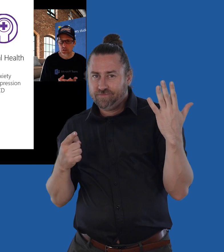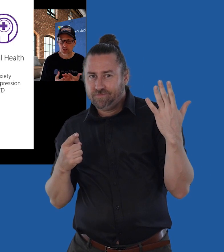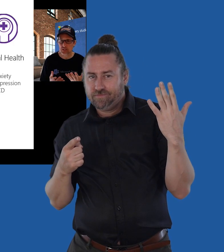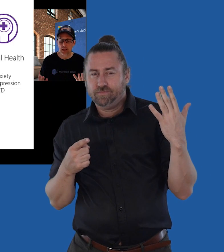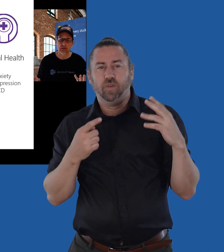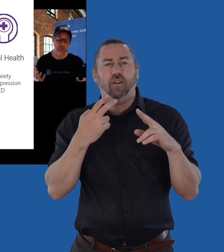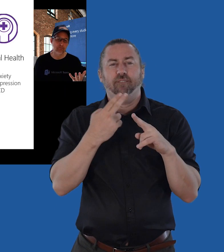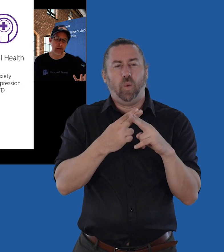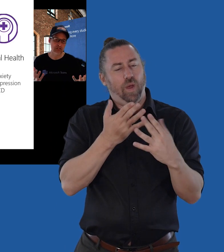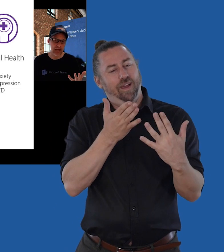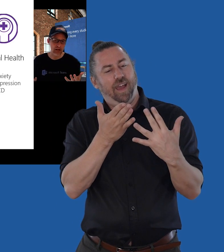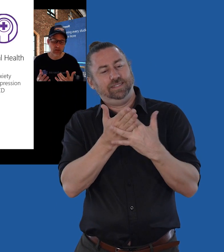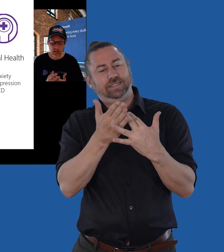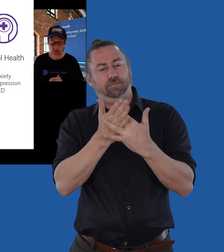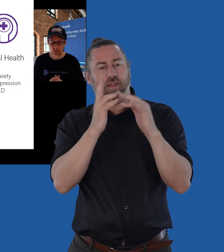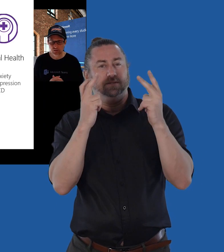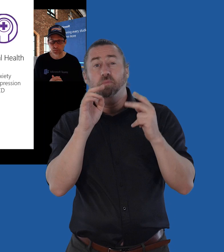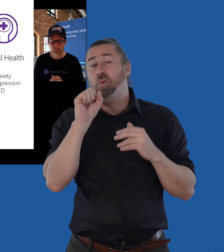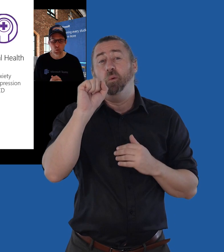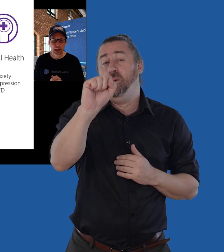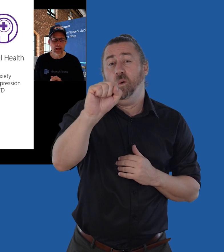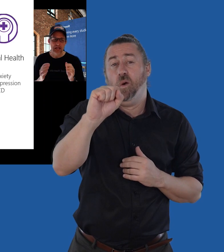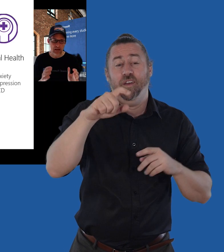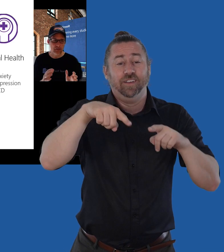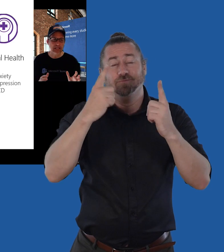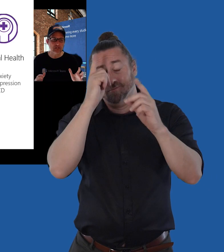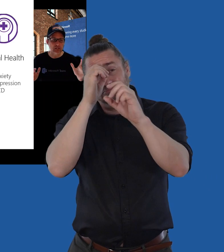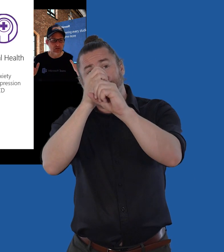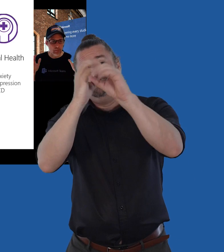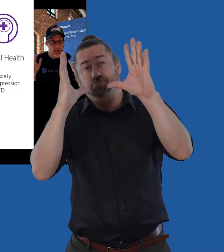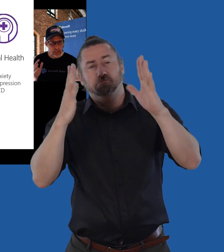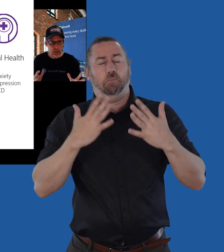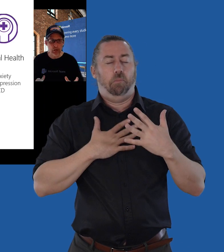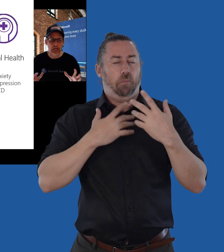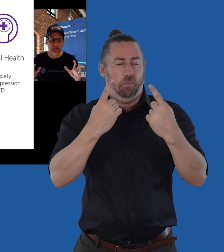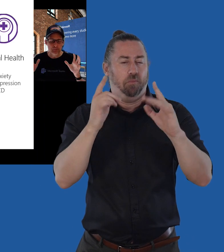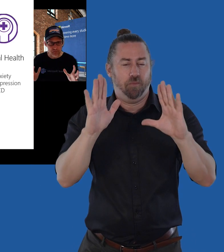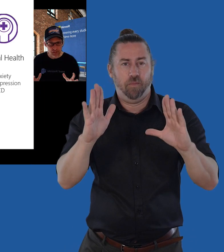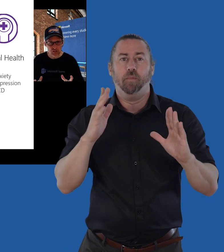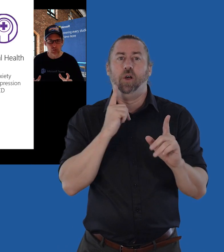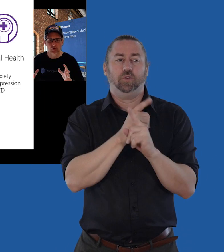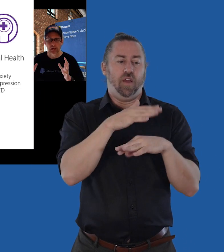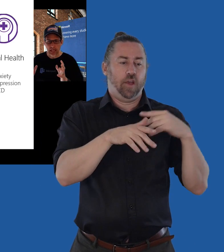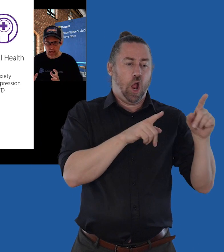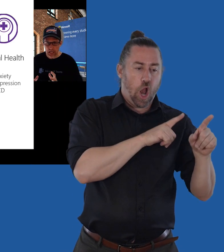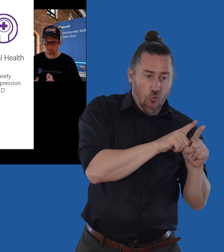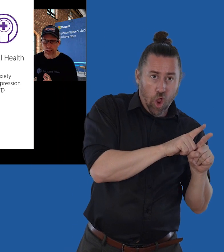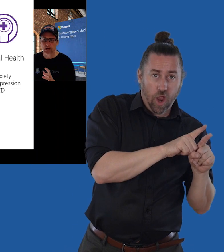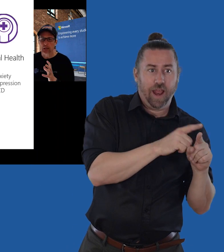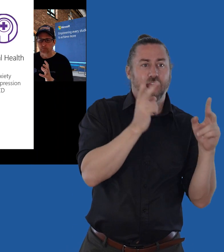you know, maps that are in a sort of a different way. Nevertheless, we talk about learning, visual, hearing,